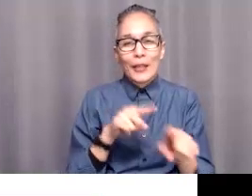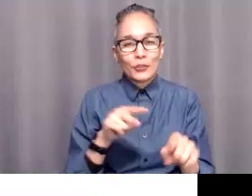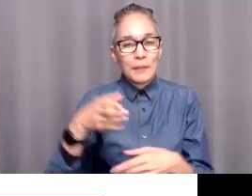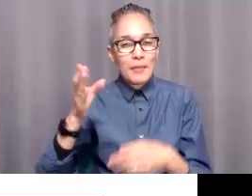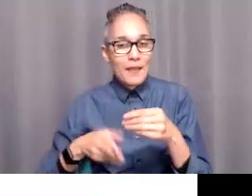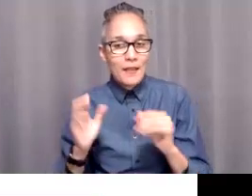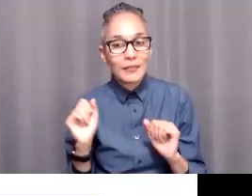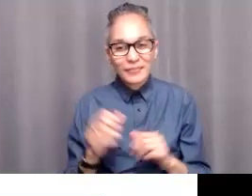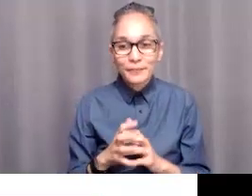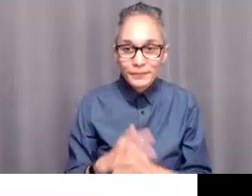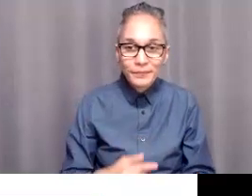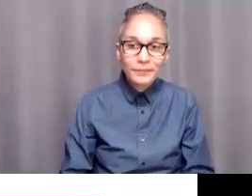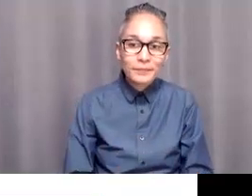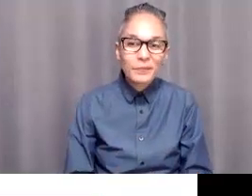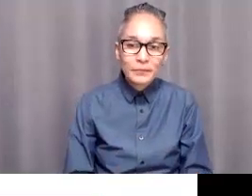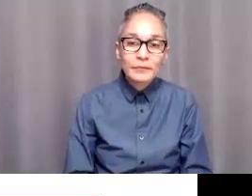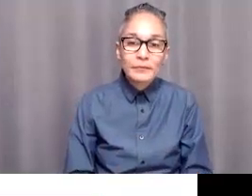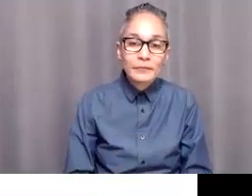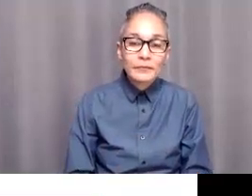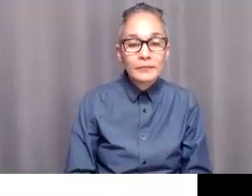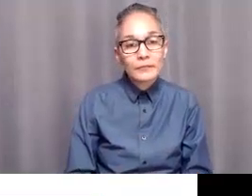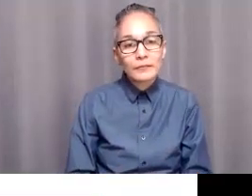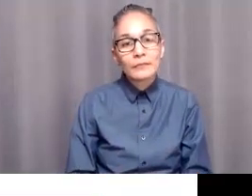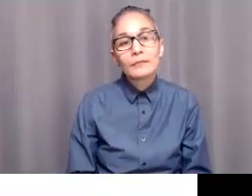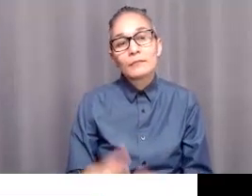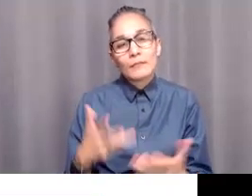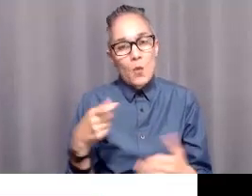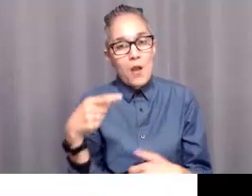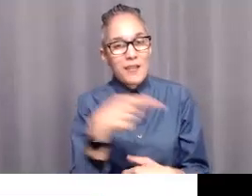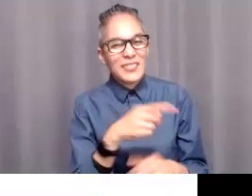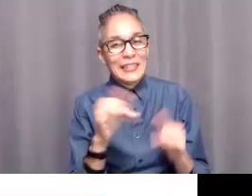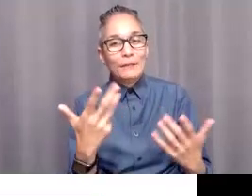But I wanted to give you some templates, some ideas